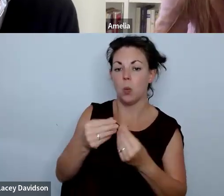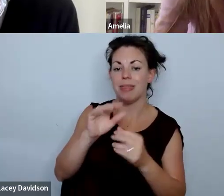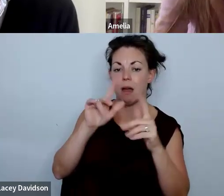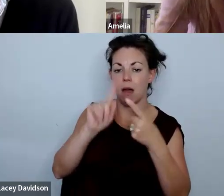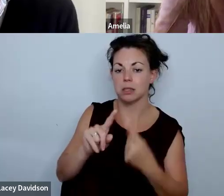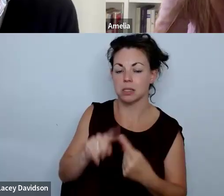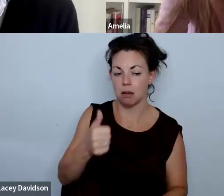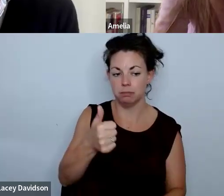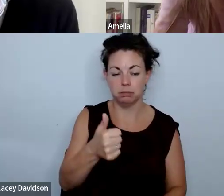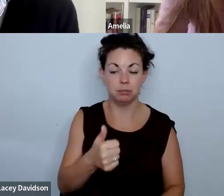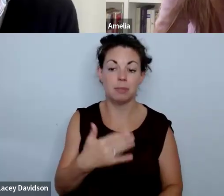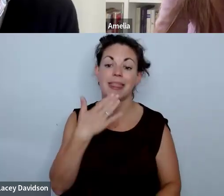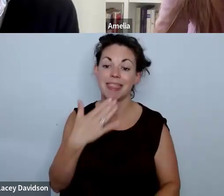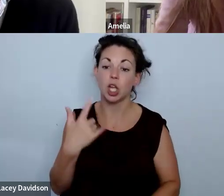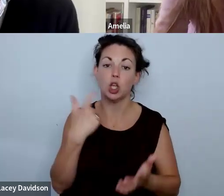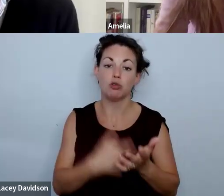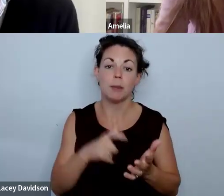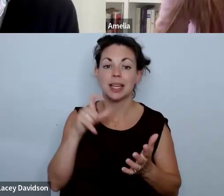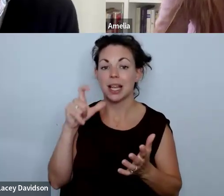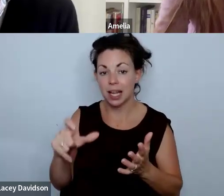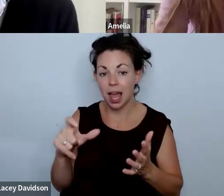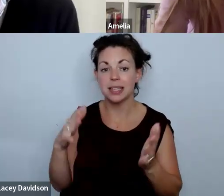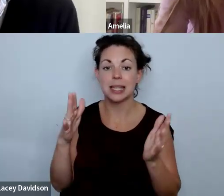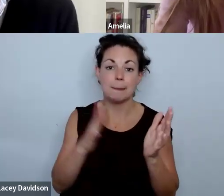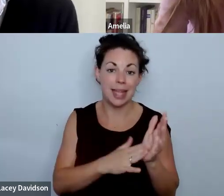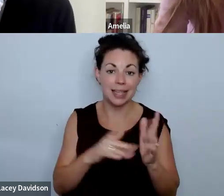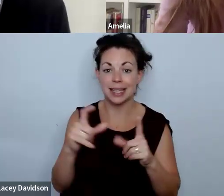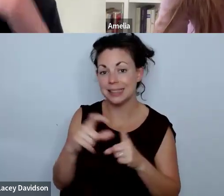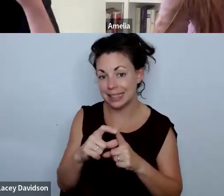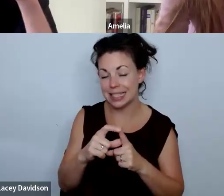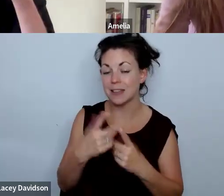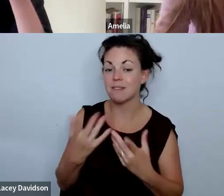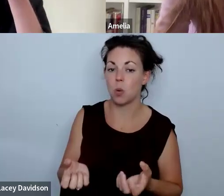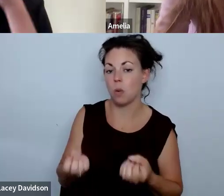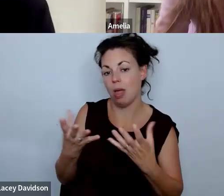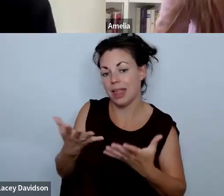for the Disabled Leaders Network this summer so please do keep an eye out